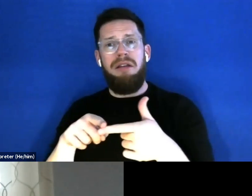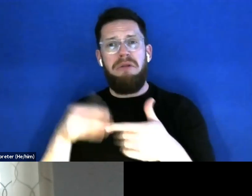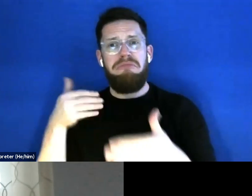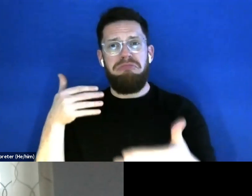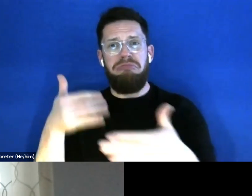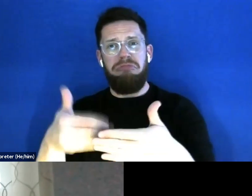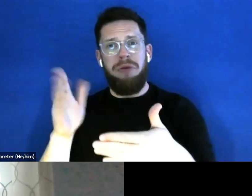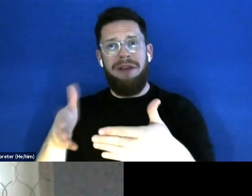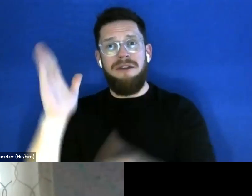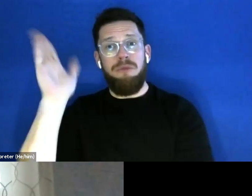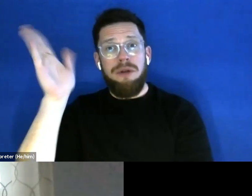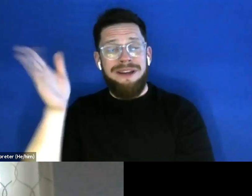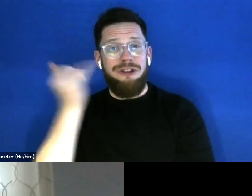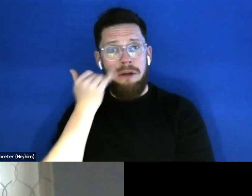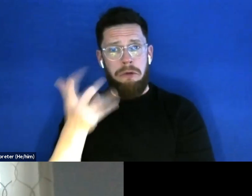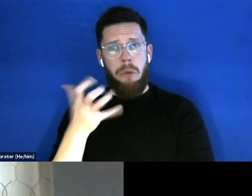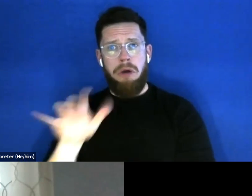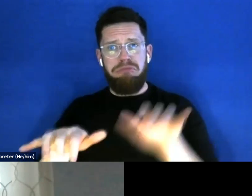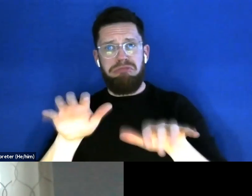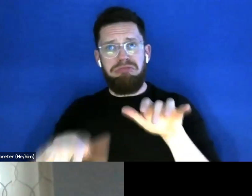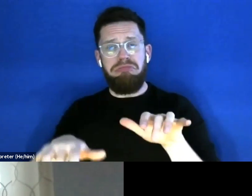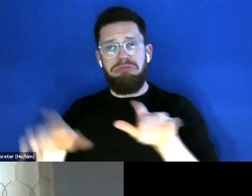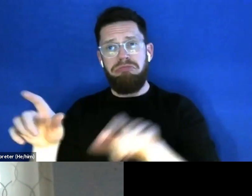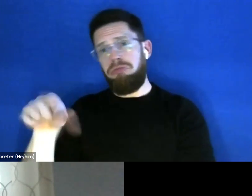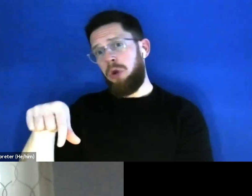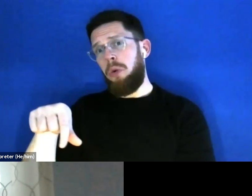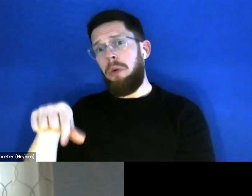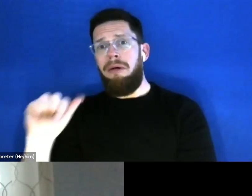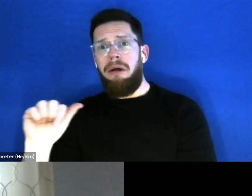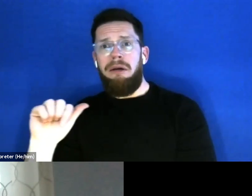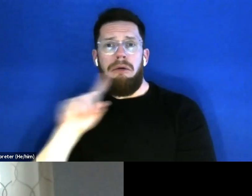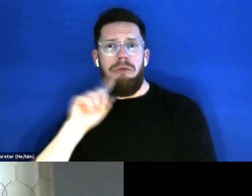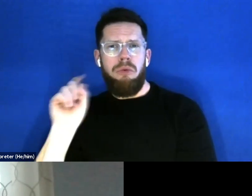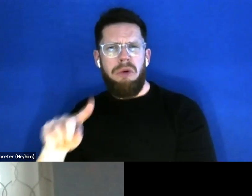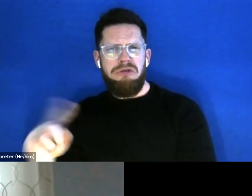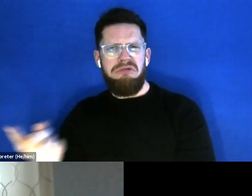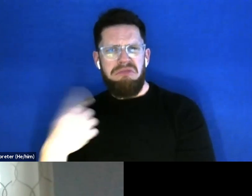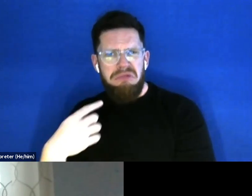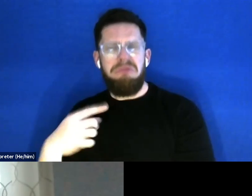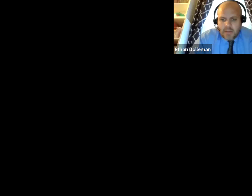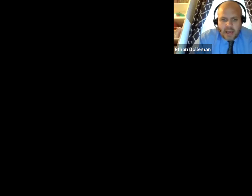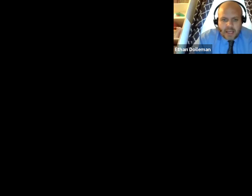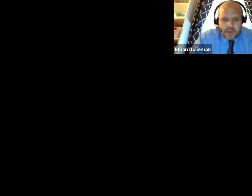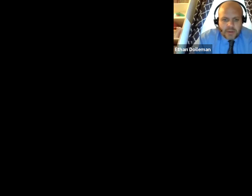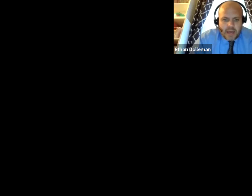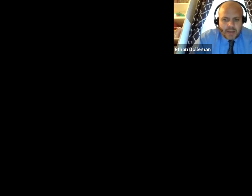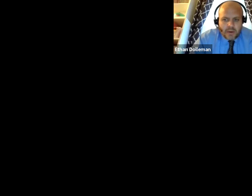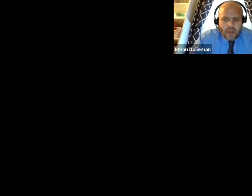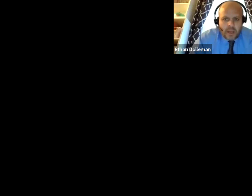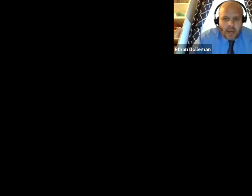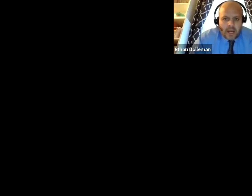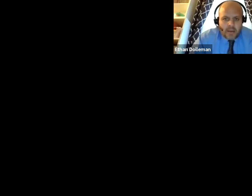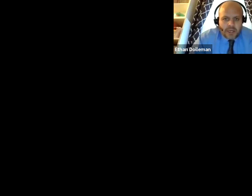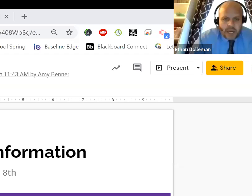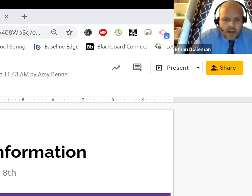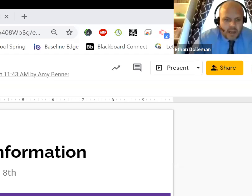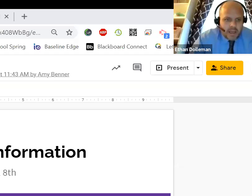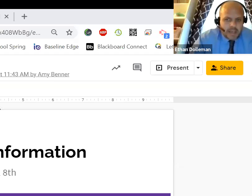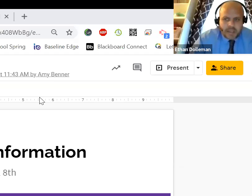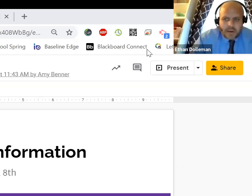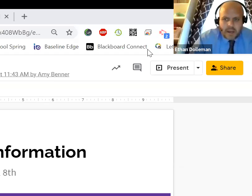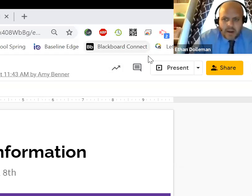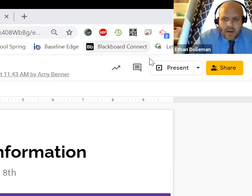Ethan Dolleman: If you want to type some questions as we go in the Q amp a please feel free to and we'll kind of work, our way through those questions, as well as we do that so i'm going to share, as you can see right now.